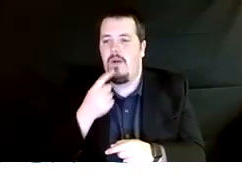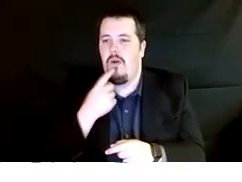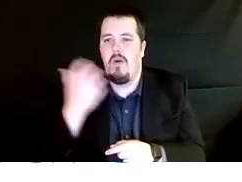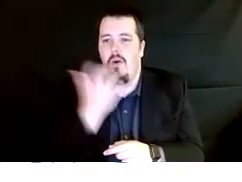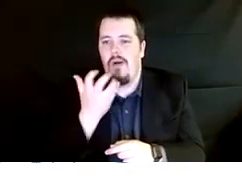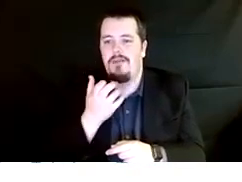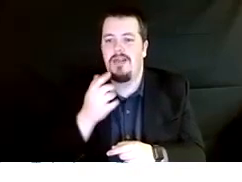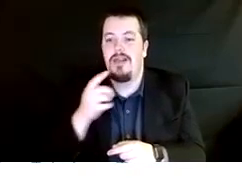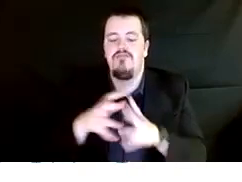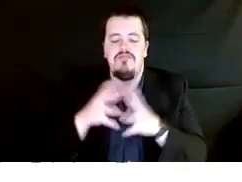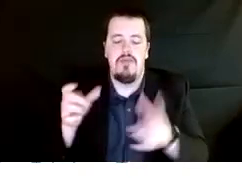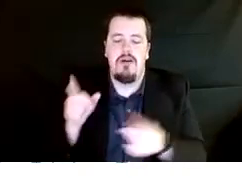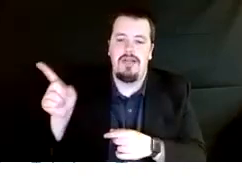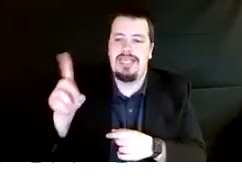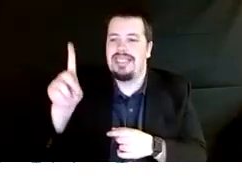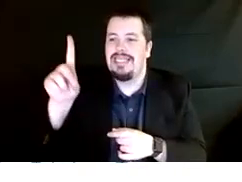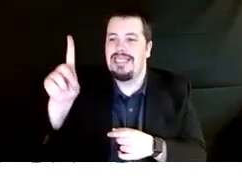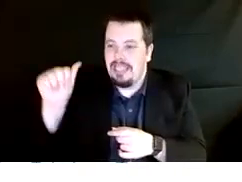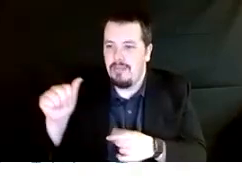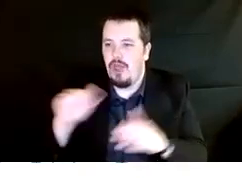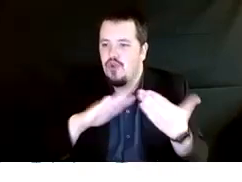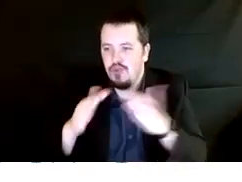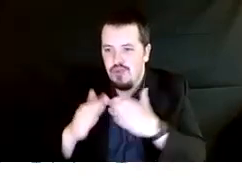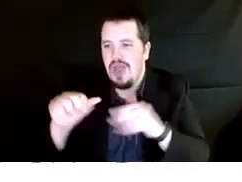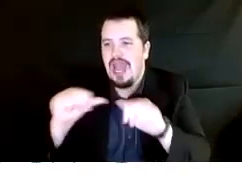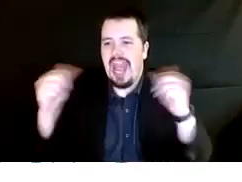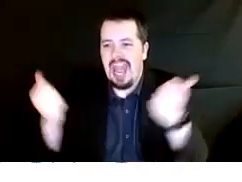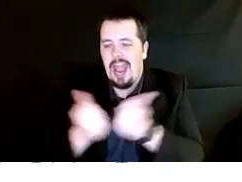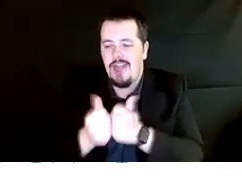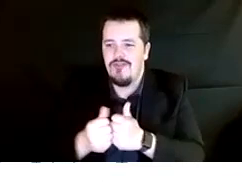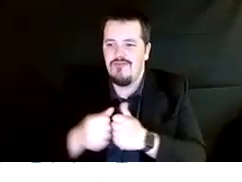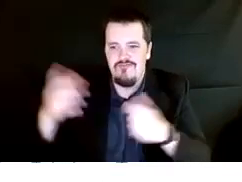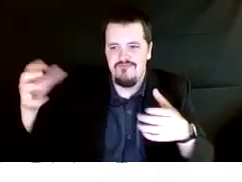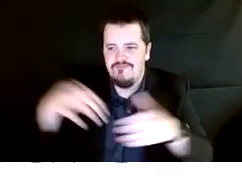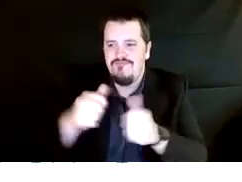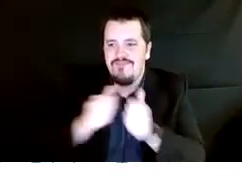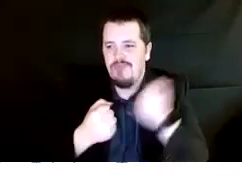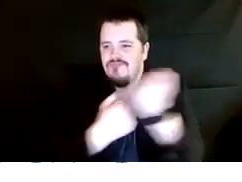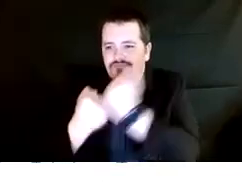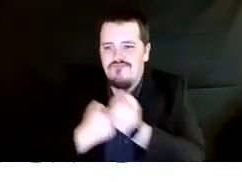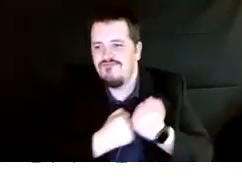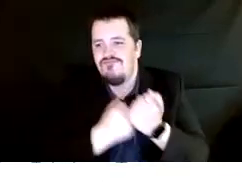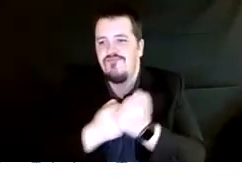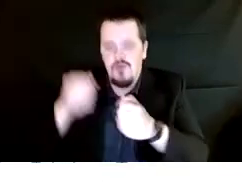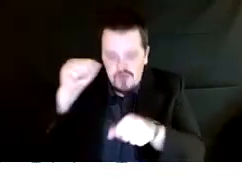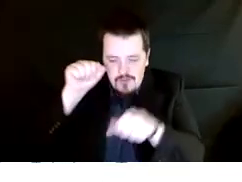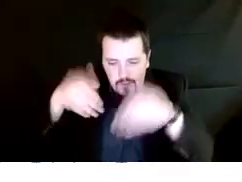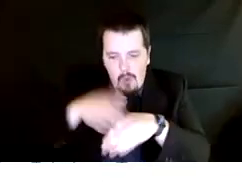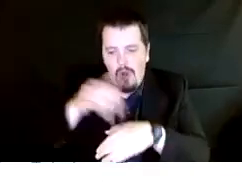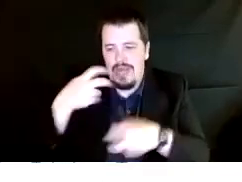disability community and agencies came together and worked on this issue and provided input